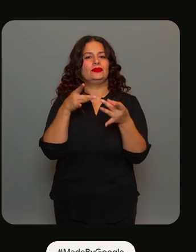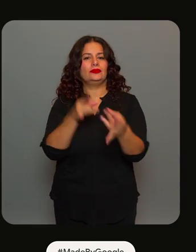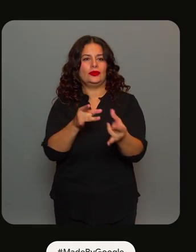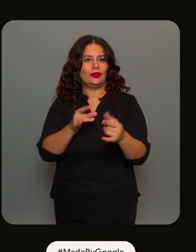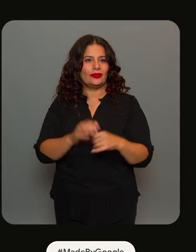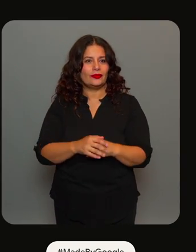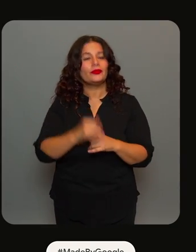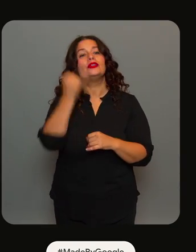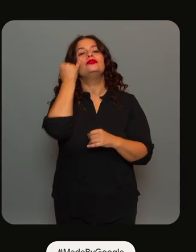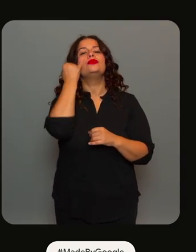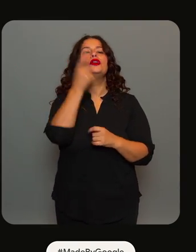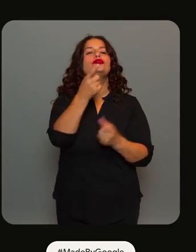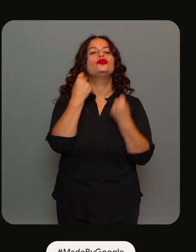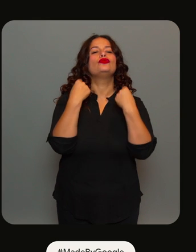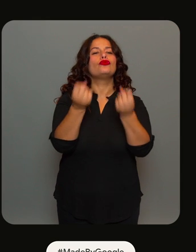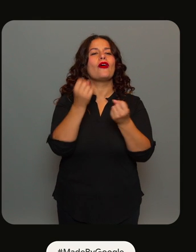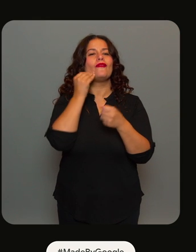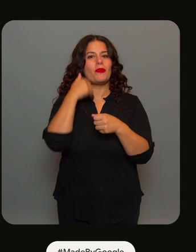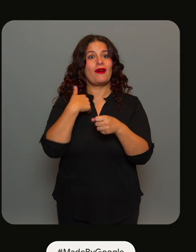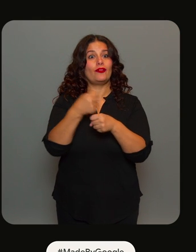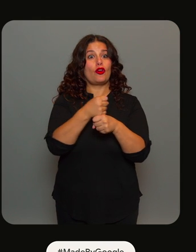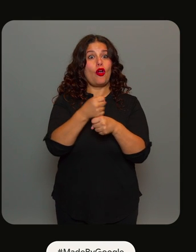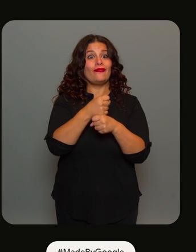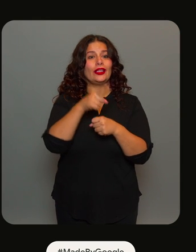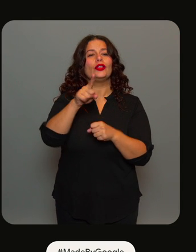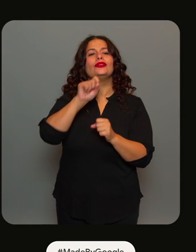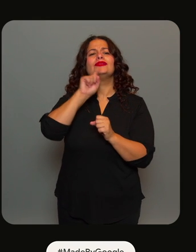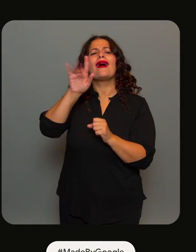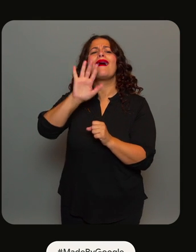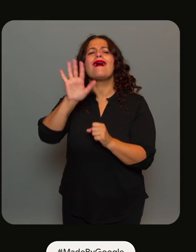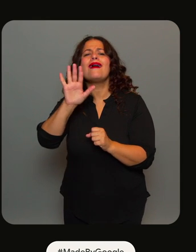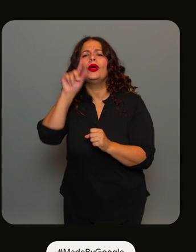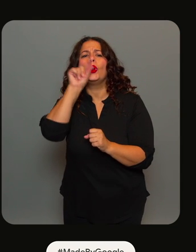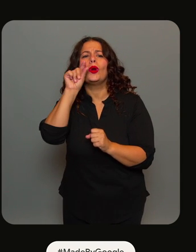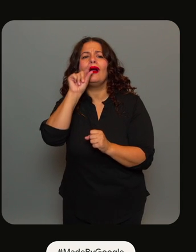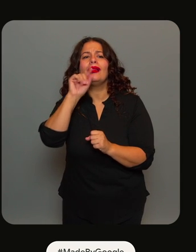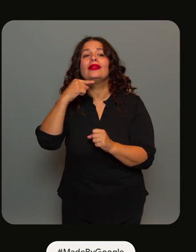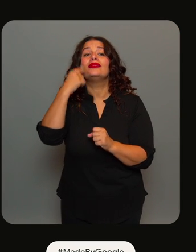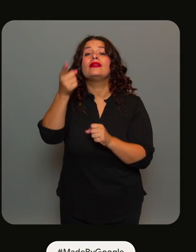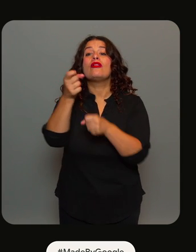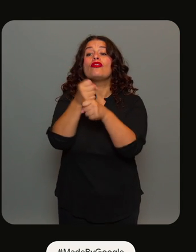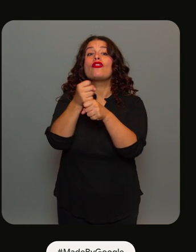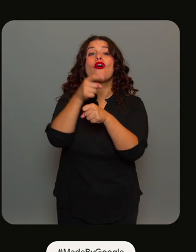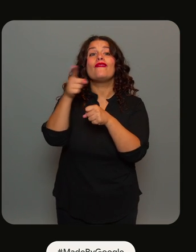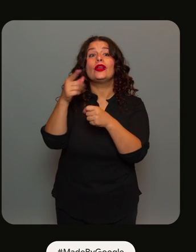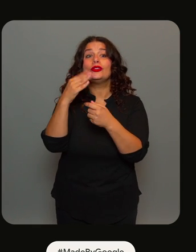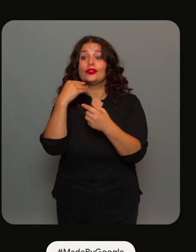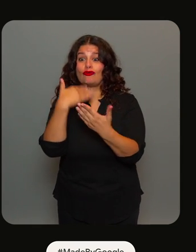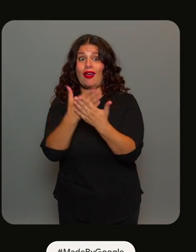Google, broadcast that I'm coming home with coffee," and your message will play on the smart speakers throughout your house.